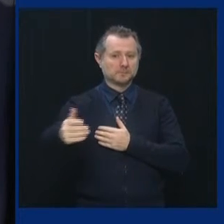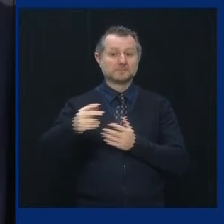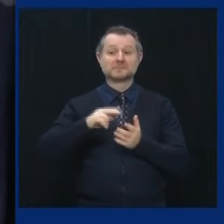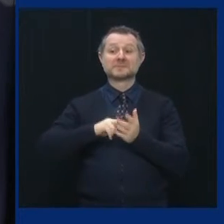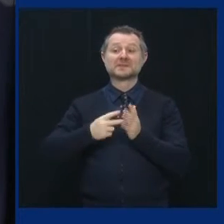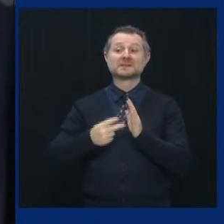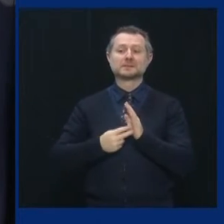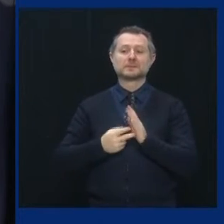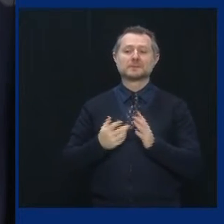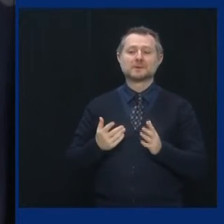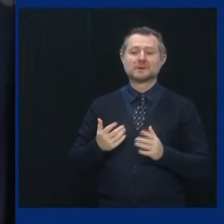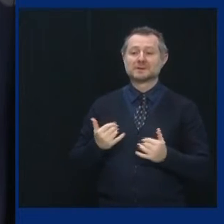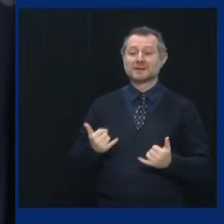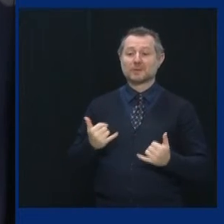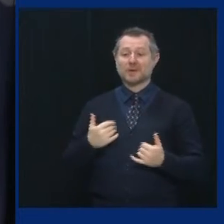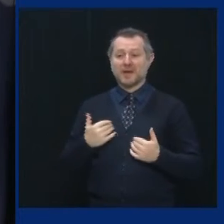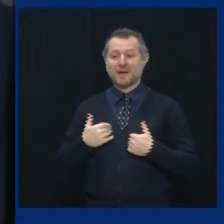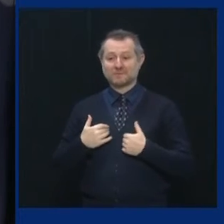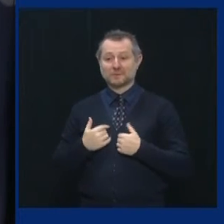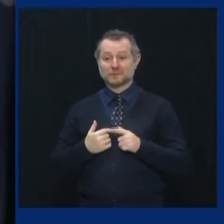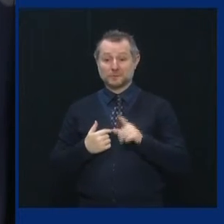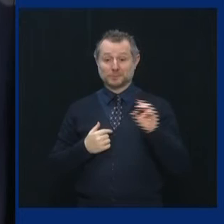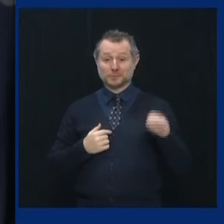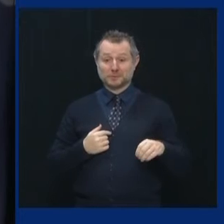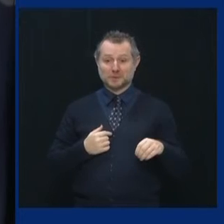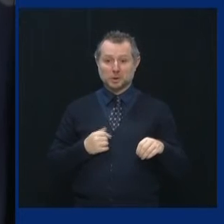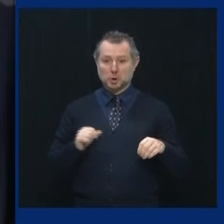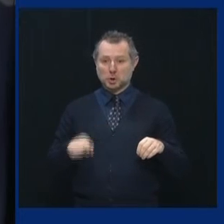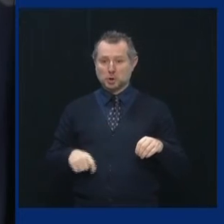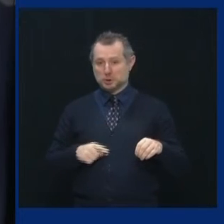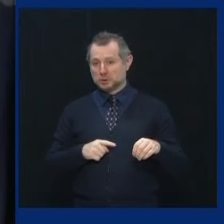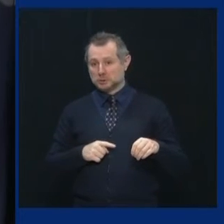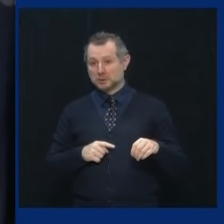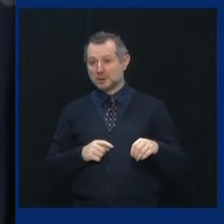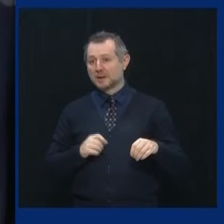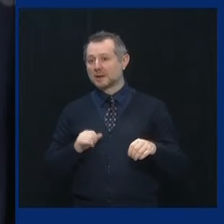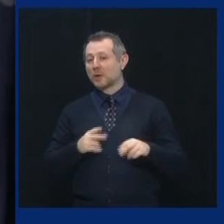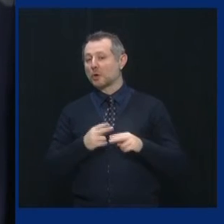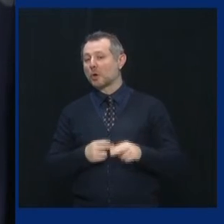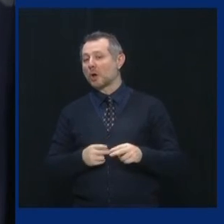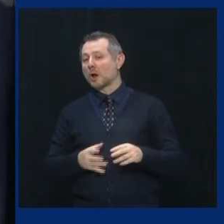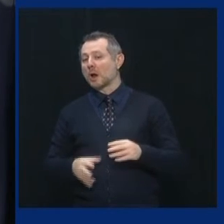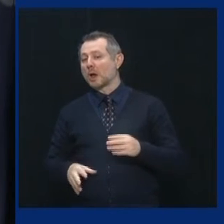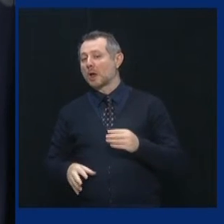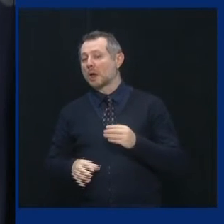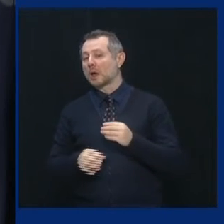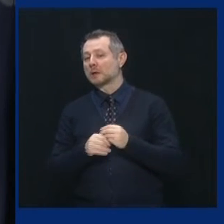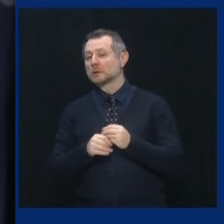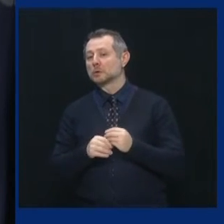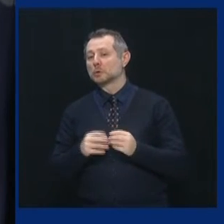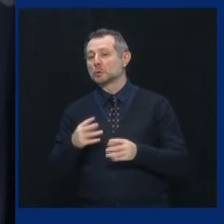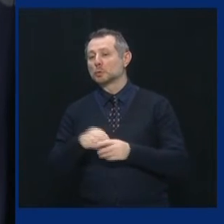STAFFED BEDS WITHIN SEVEN DAYS.